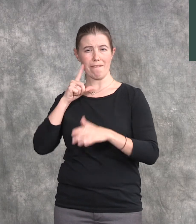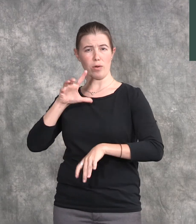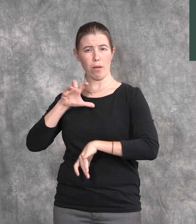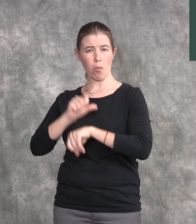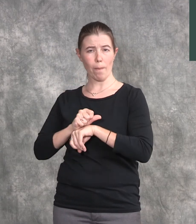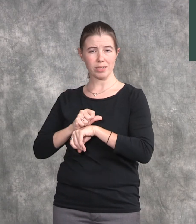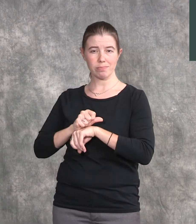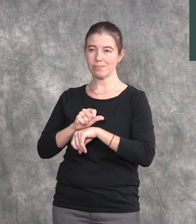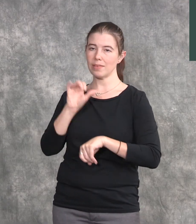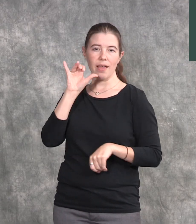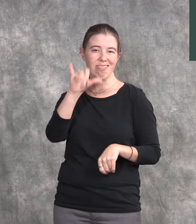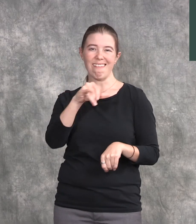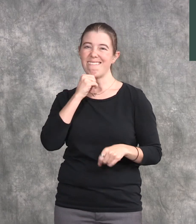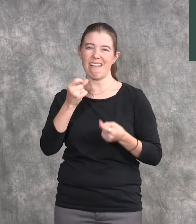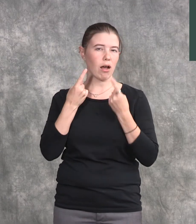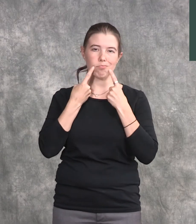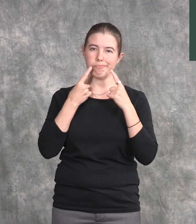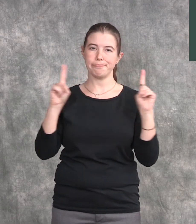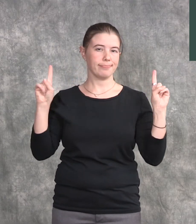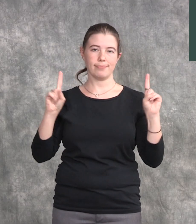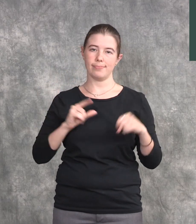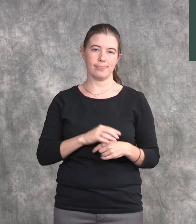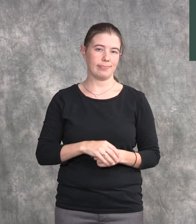system than is required for the appointment, that is not effective.